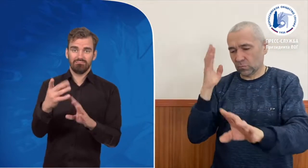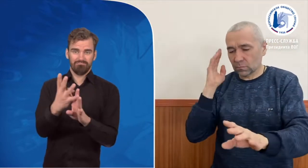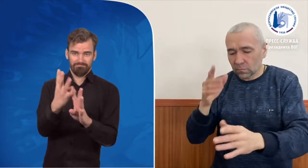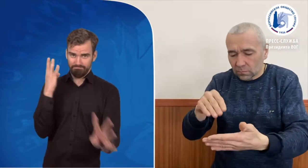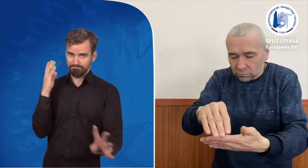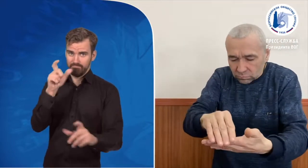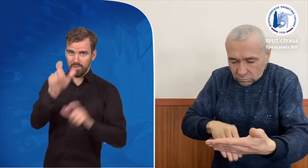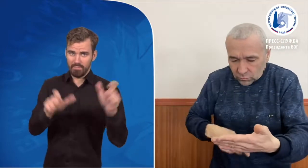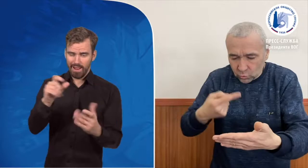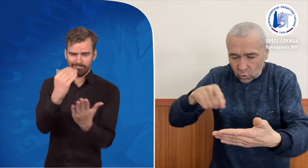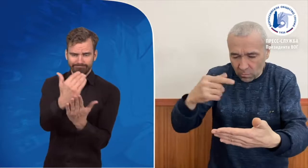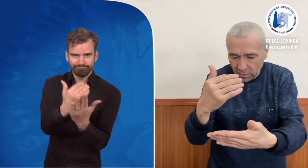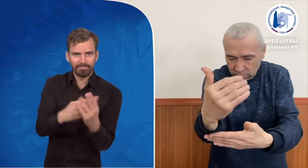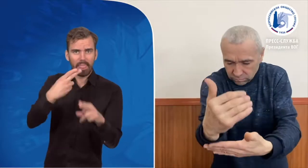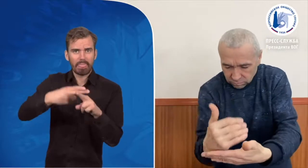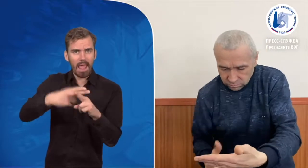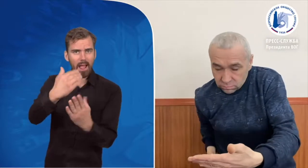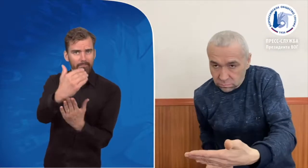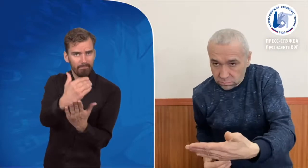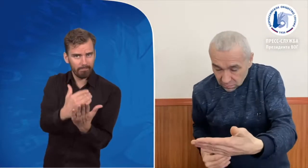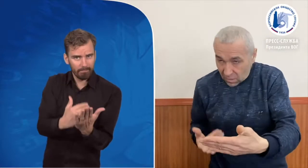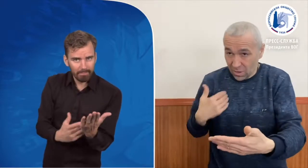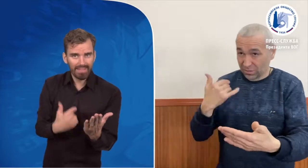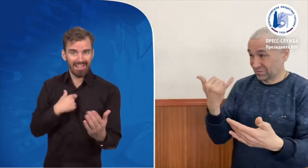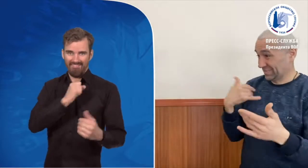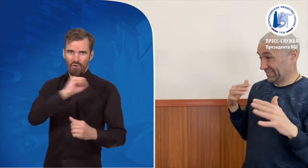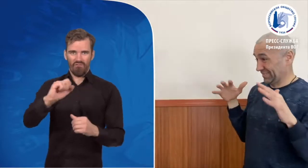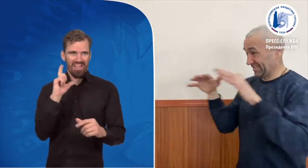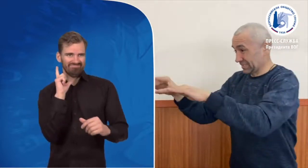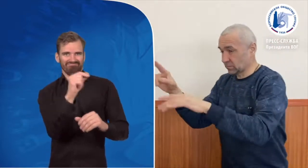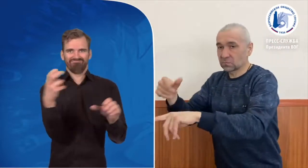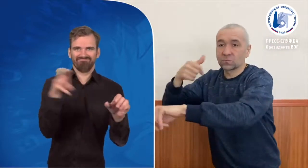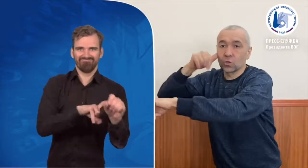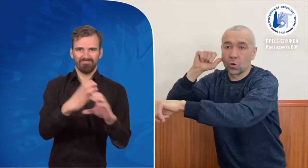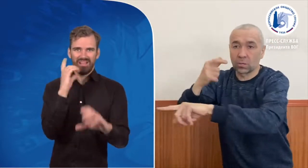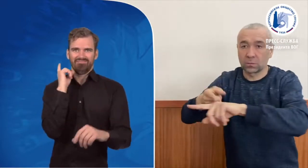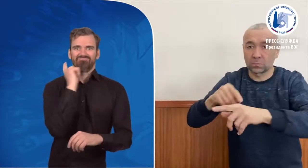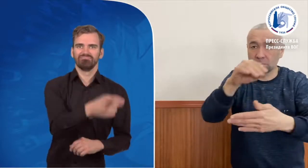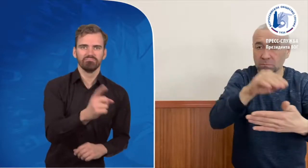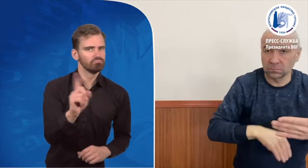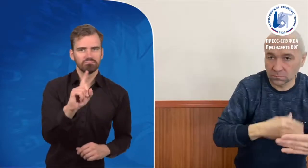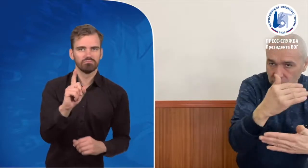At the point, I was able to buy the missing things, clothes for the family, because we had only what we came in.